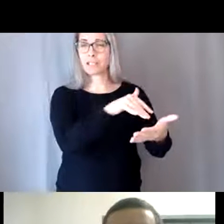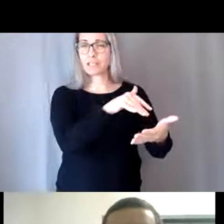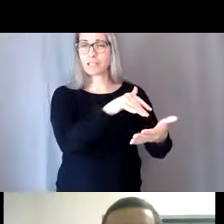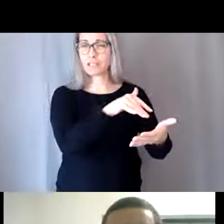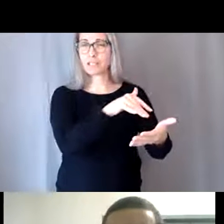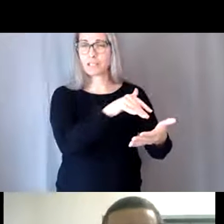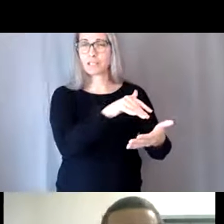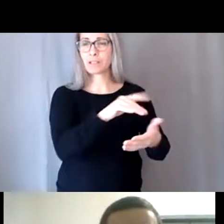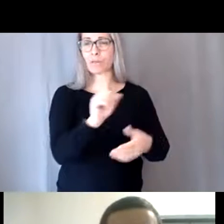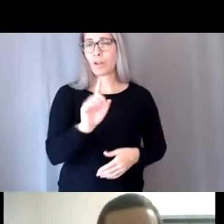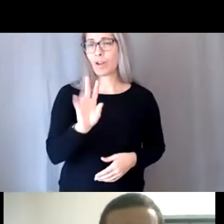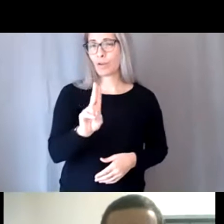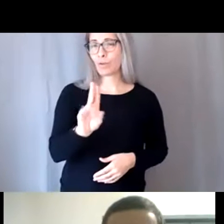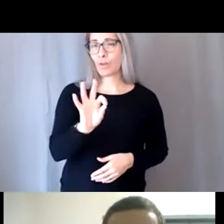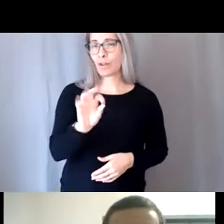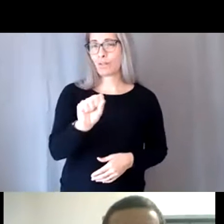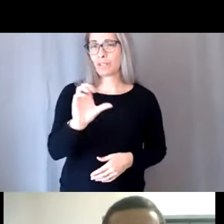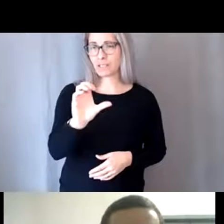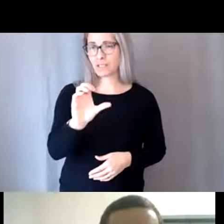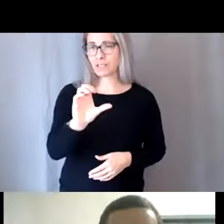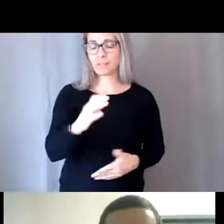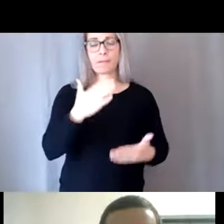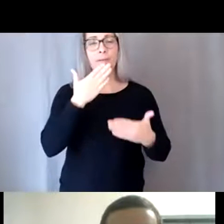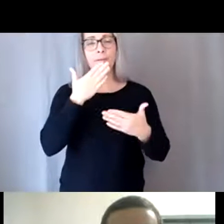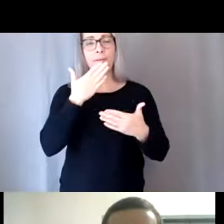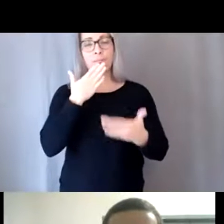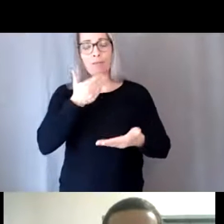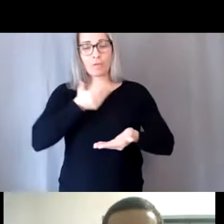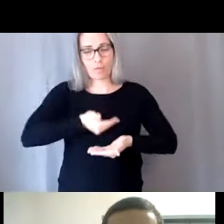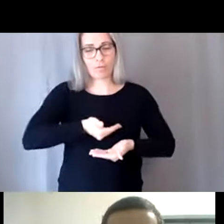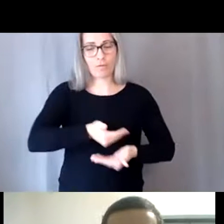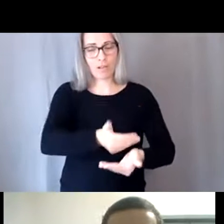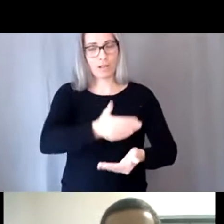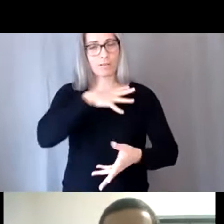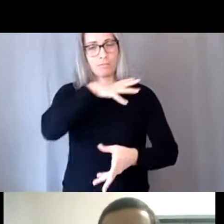for the invitation to participate with you in series of discussions on